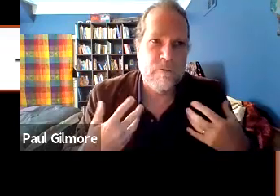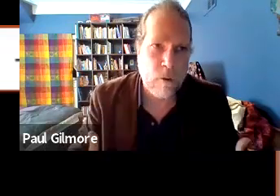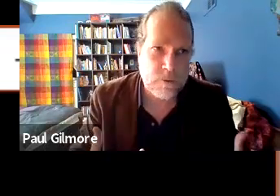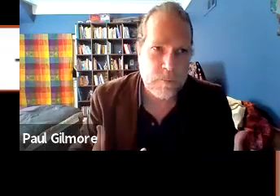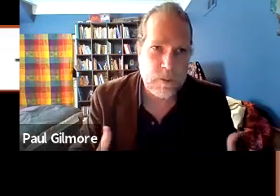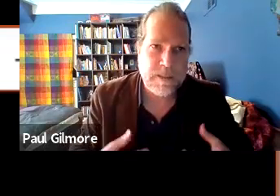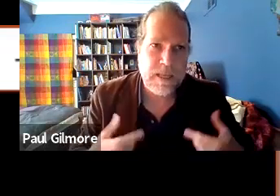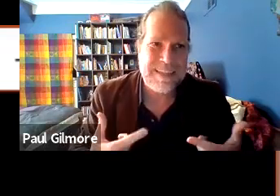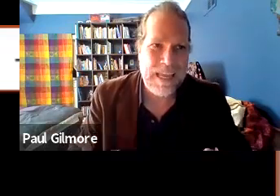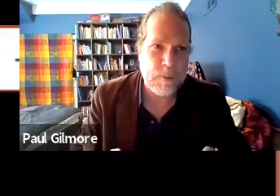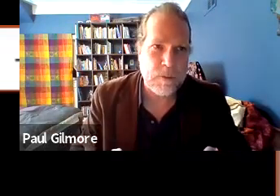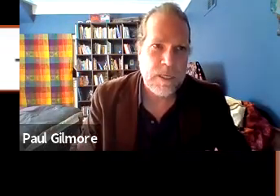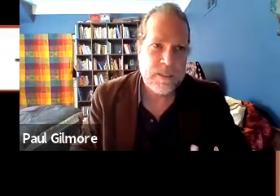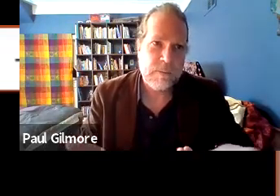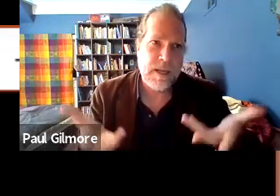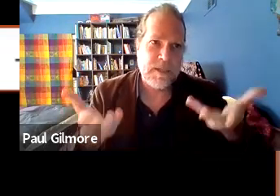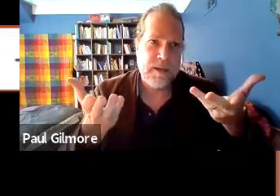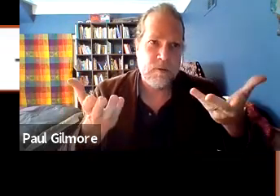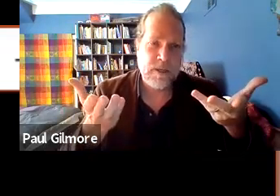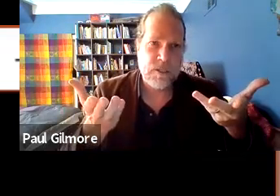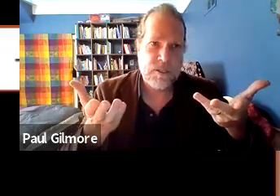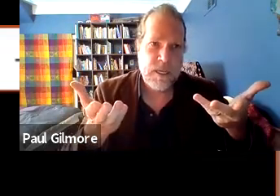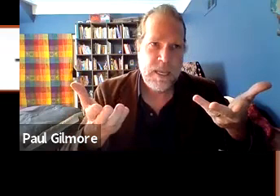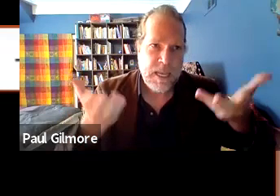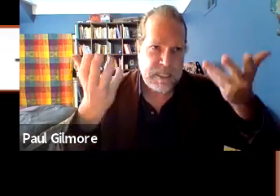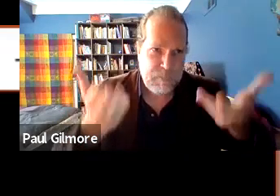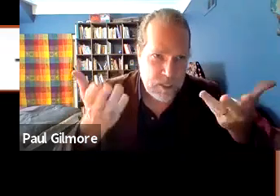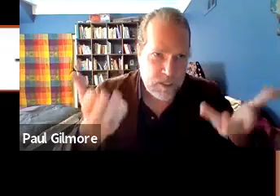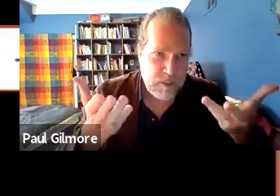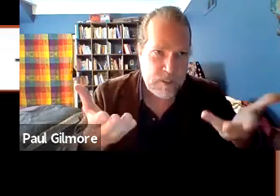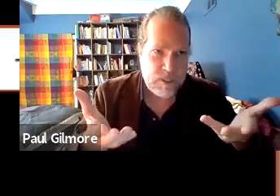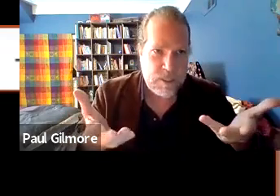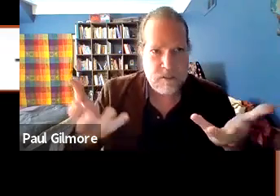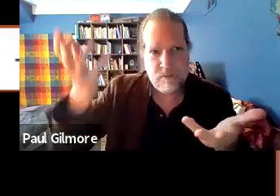more vulnerable and less able to command higher wages, especially when you consider